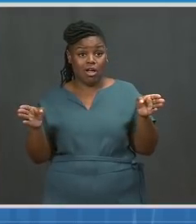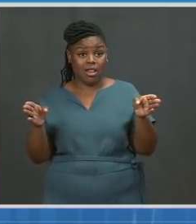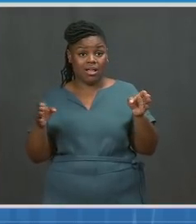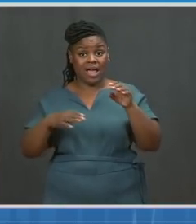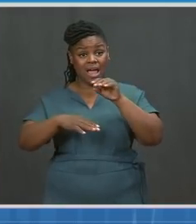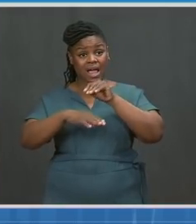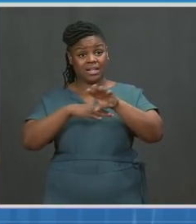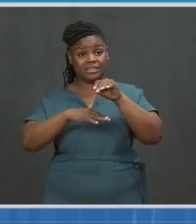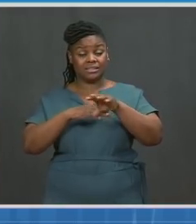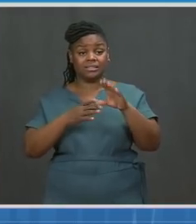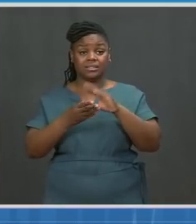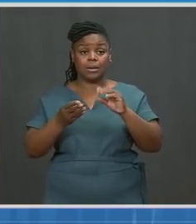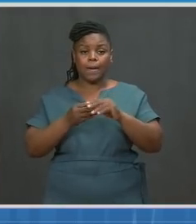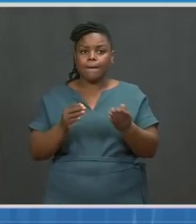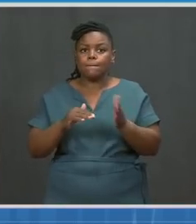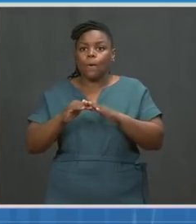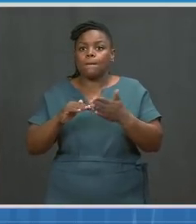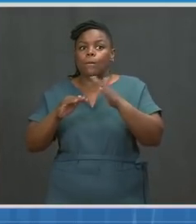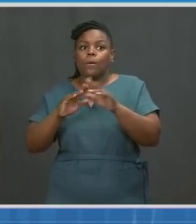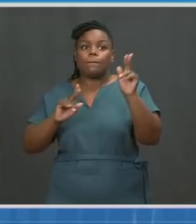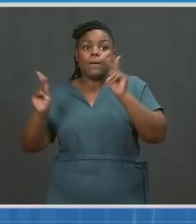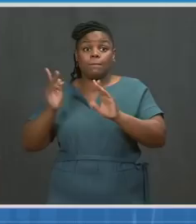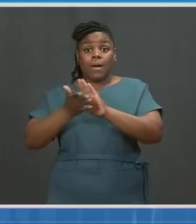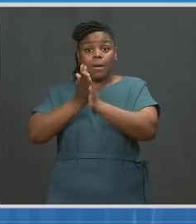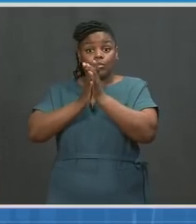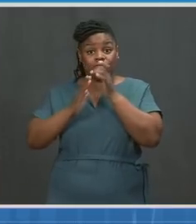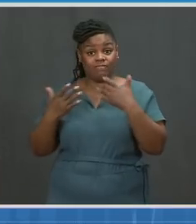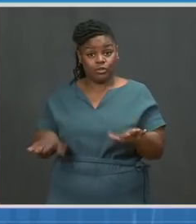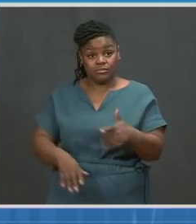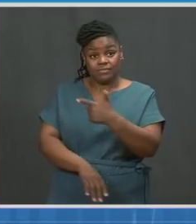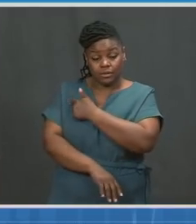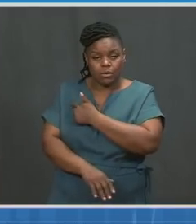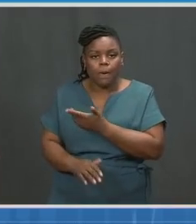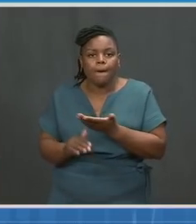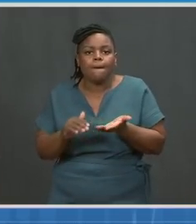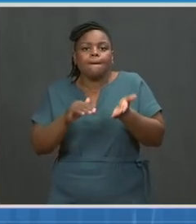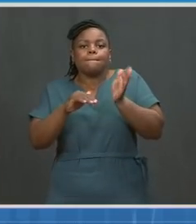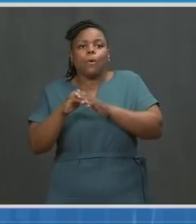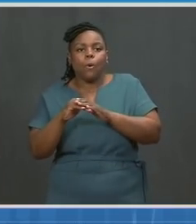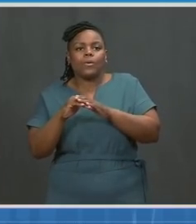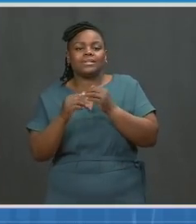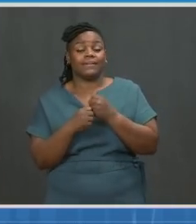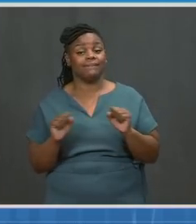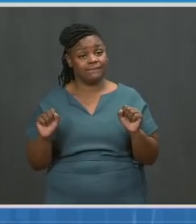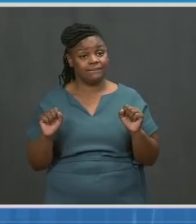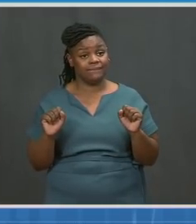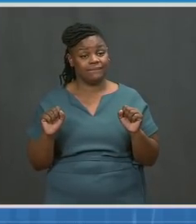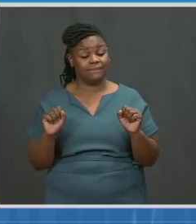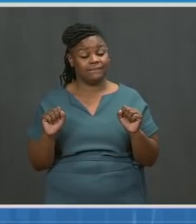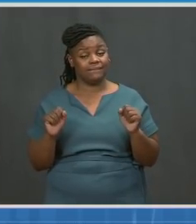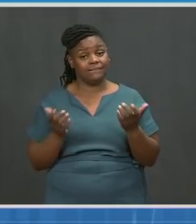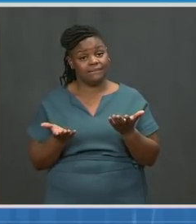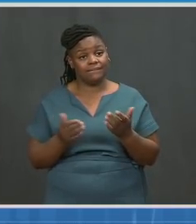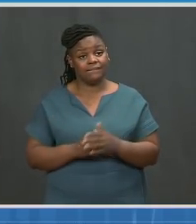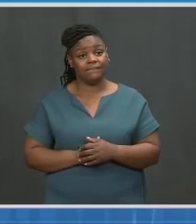the more and more people who get vaccinated, the safer -- the more you'll have more people who are safer without masks. So get vaccinated.